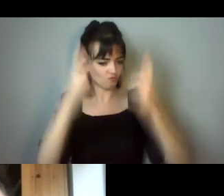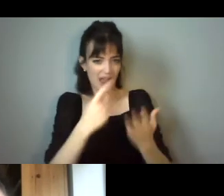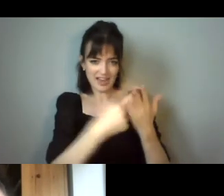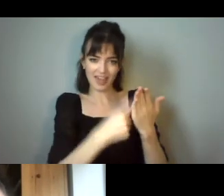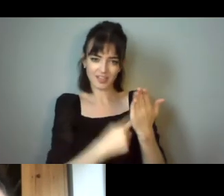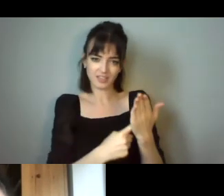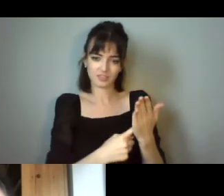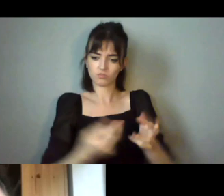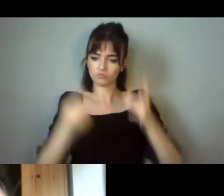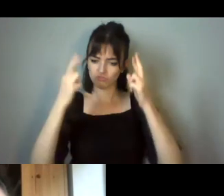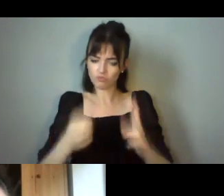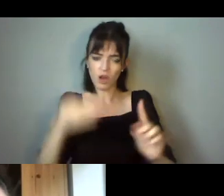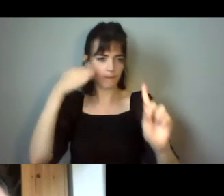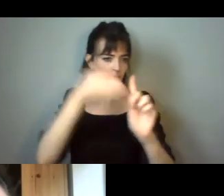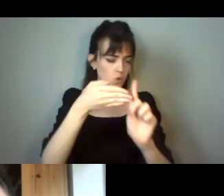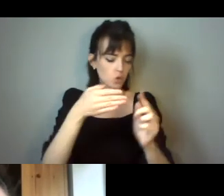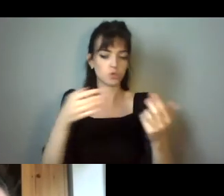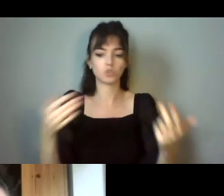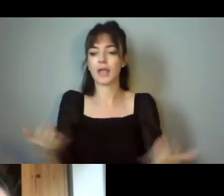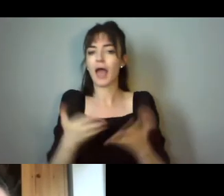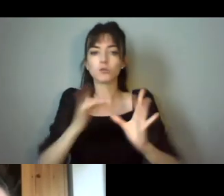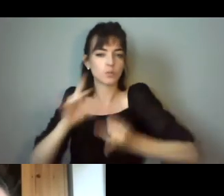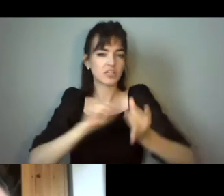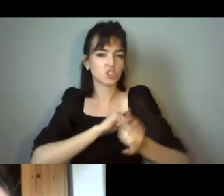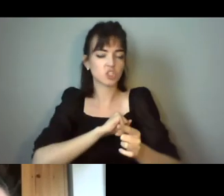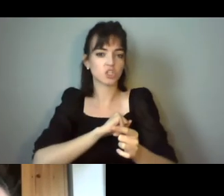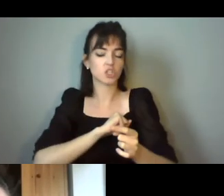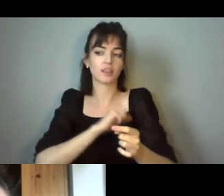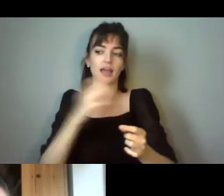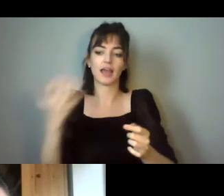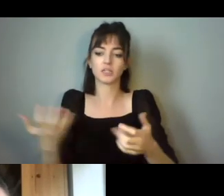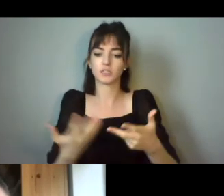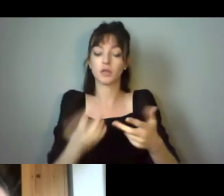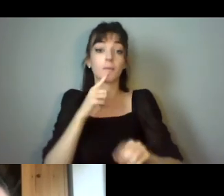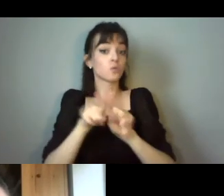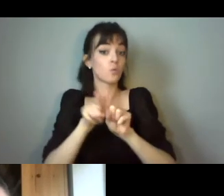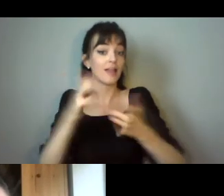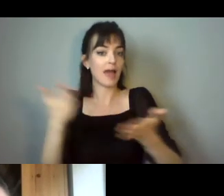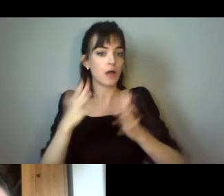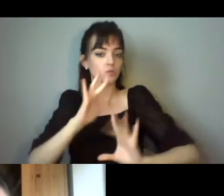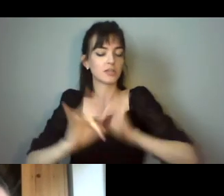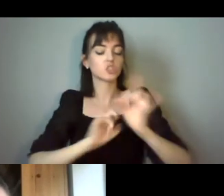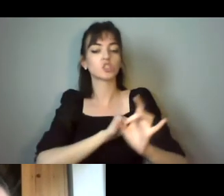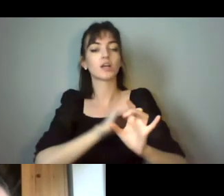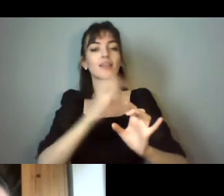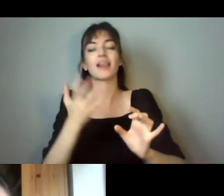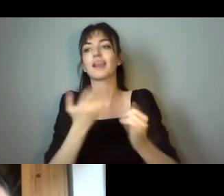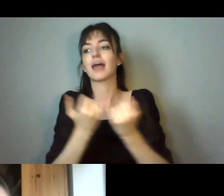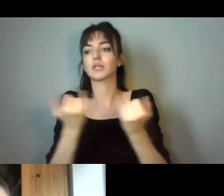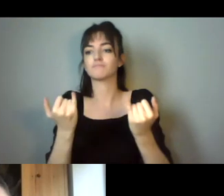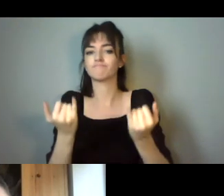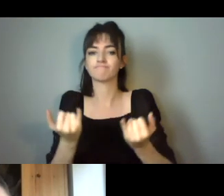way to approach, how you ensure but also how you ensure that like material support is available,